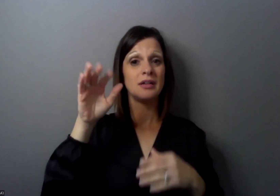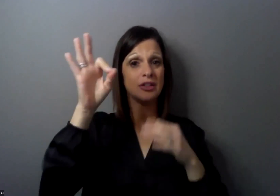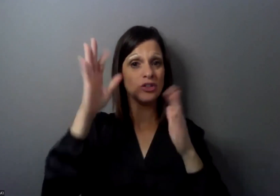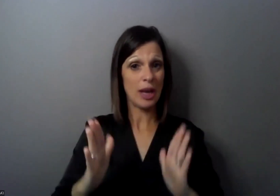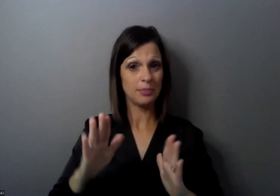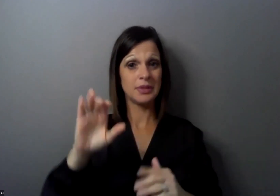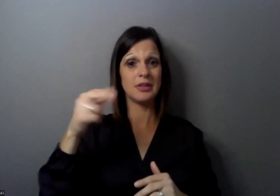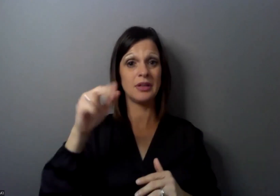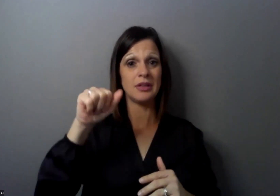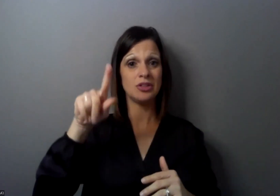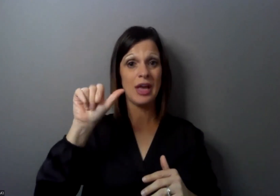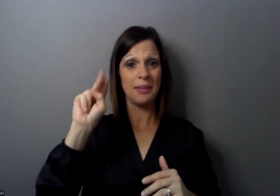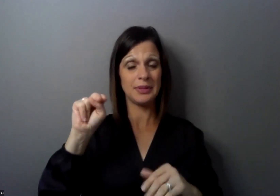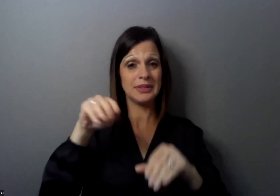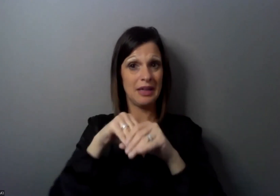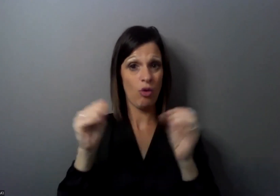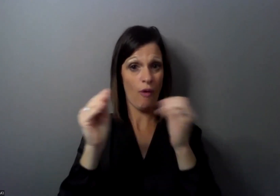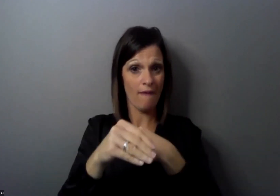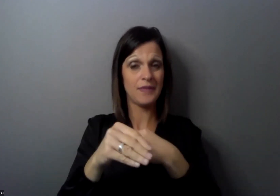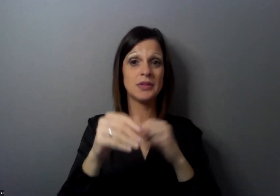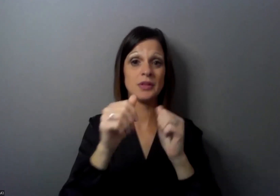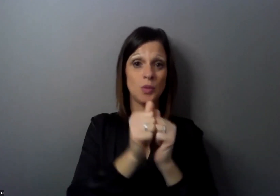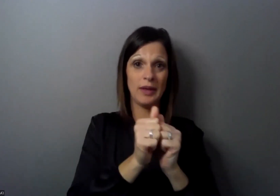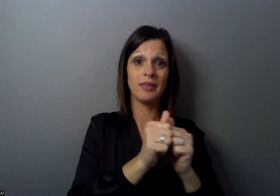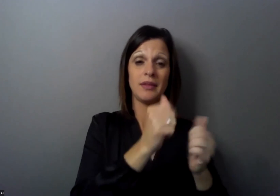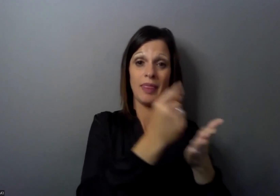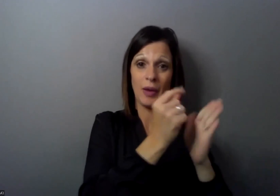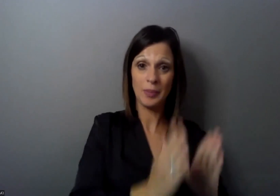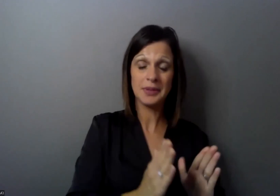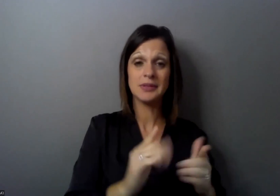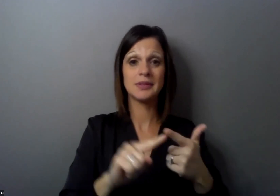He knows firsthand what we do daily.